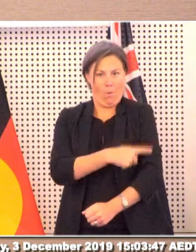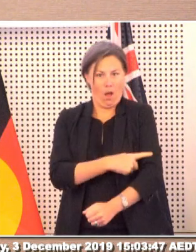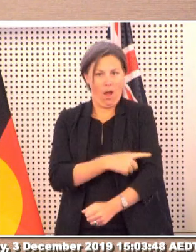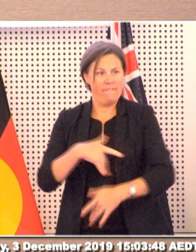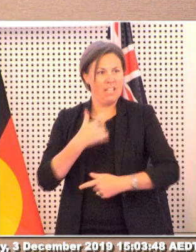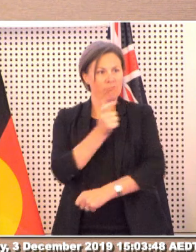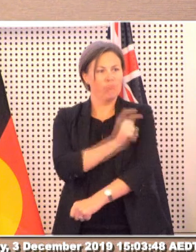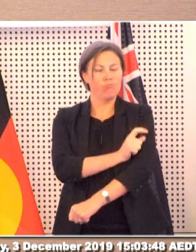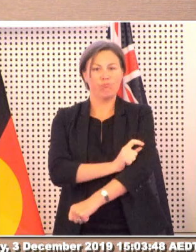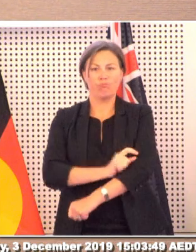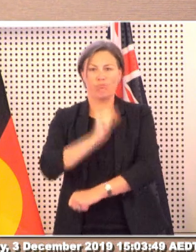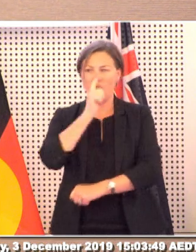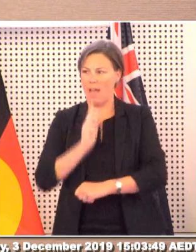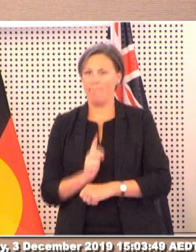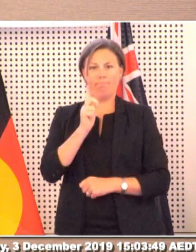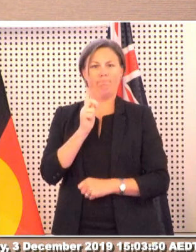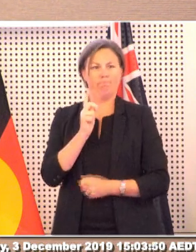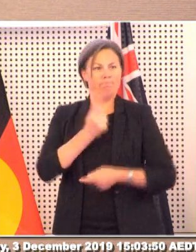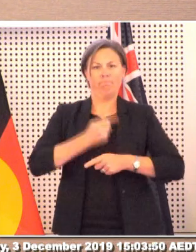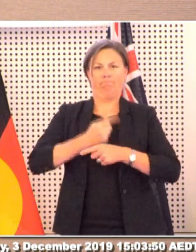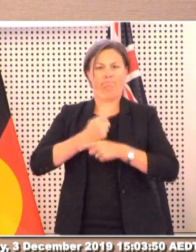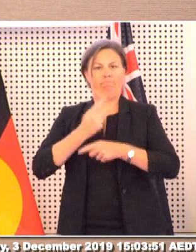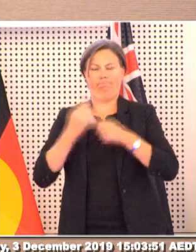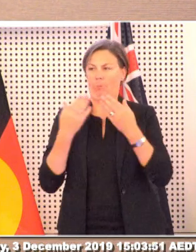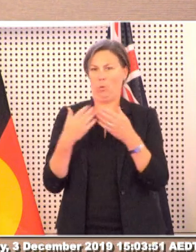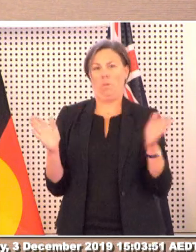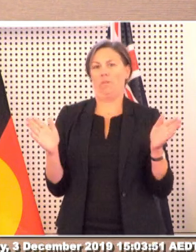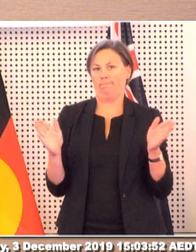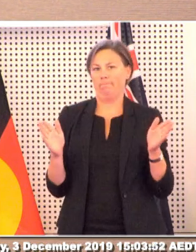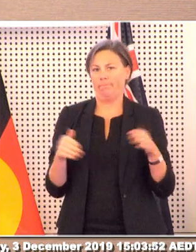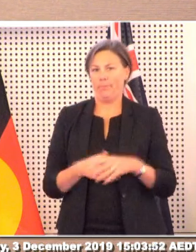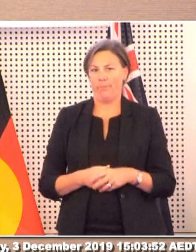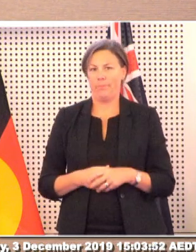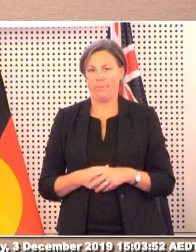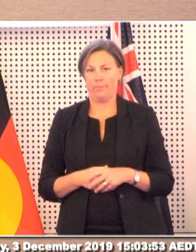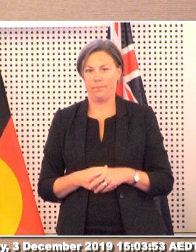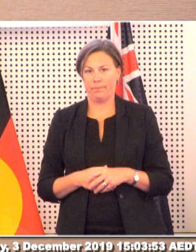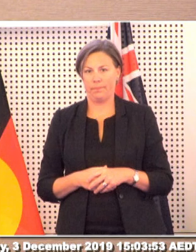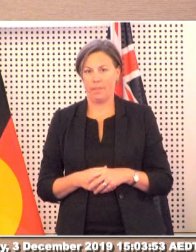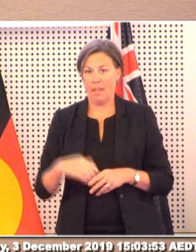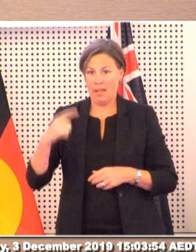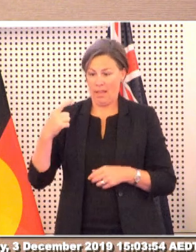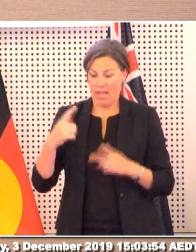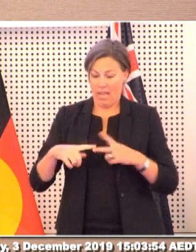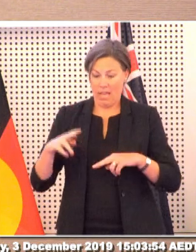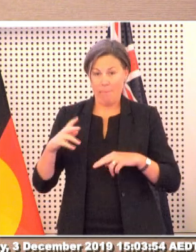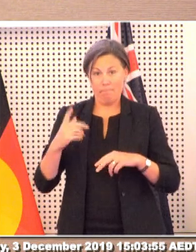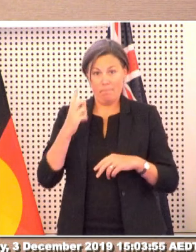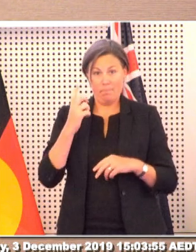feel comfortable and safe to talk about what is happening to them. And when they live in an environment where they can speak up, where they are